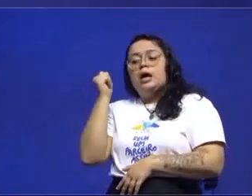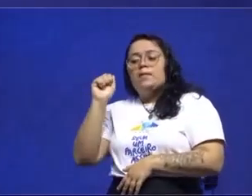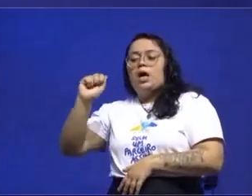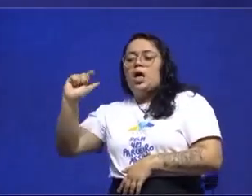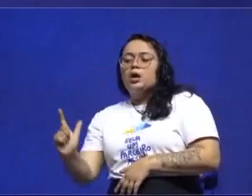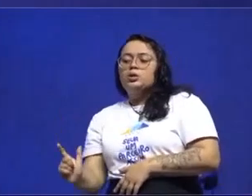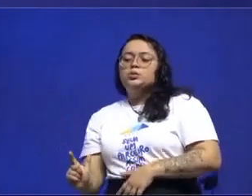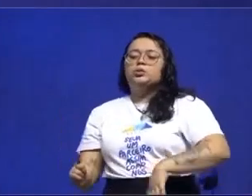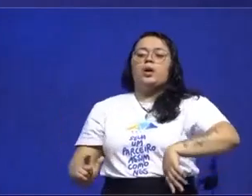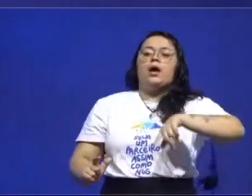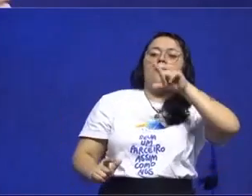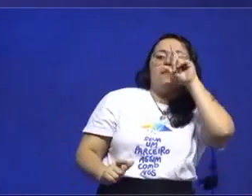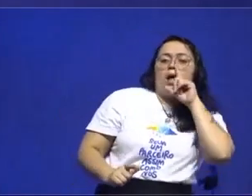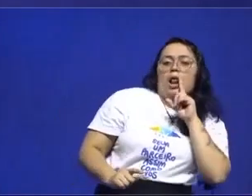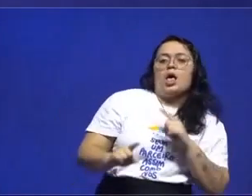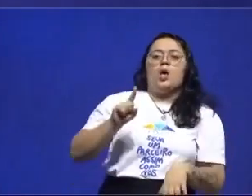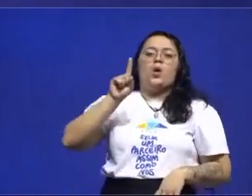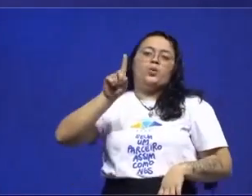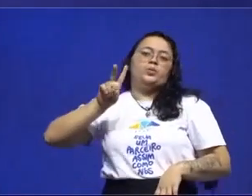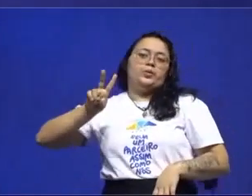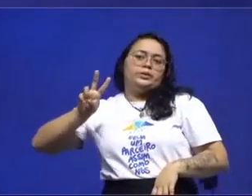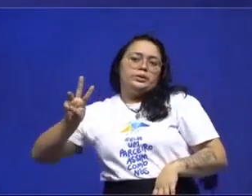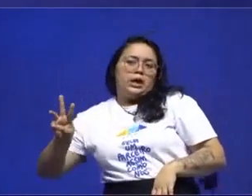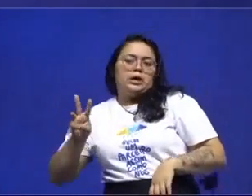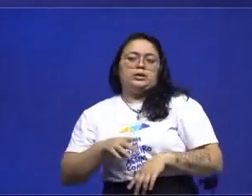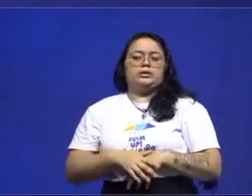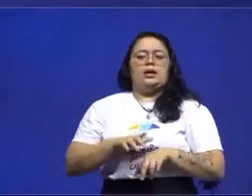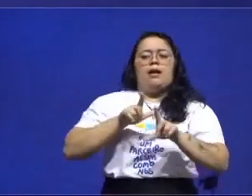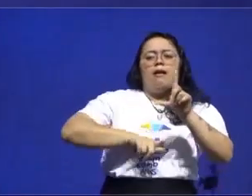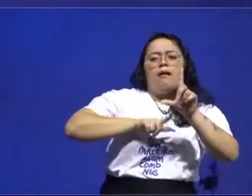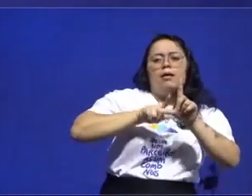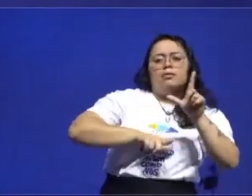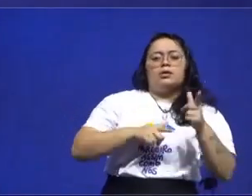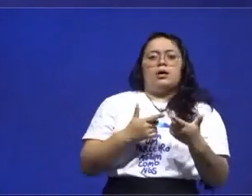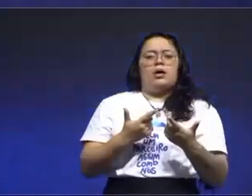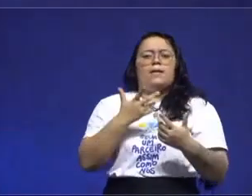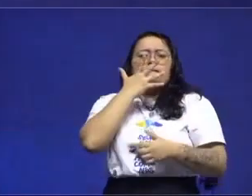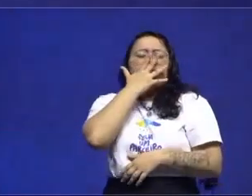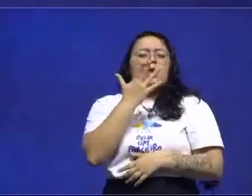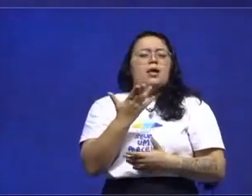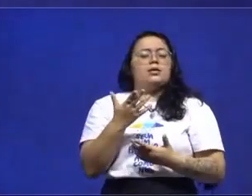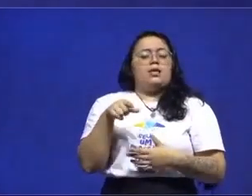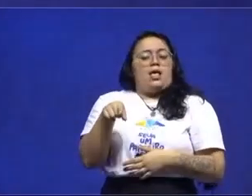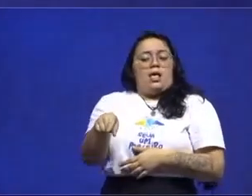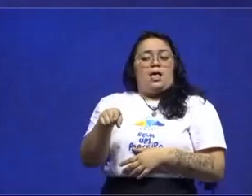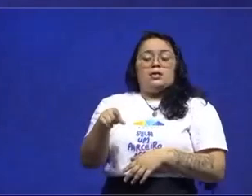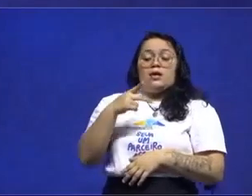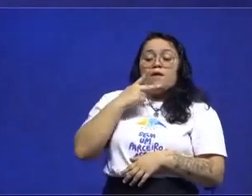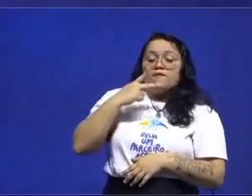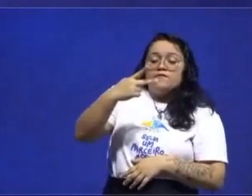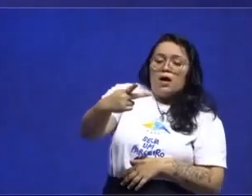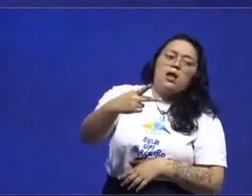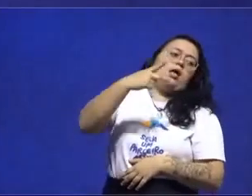two three the little letters but it usually is an echolalia which is a repeated or memorized speech we